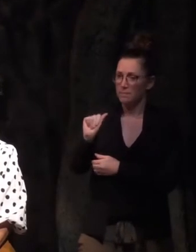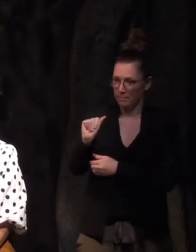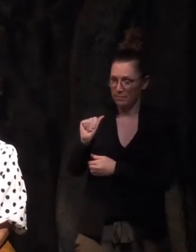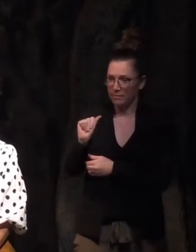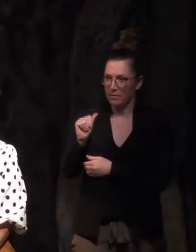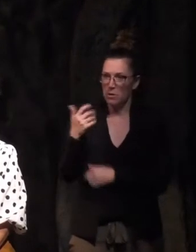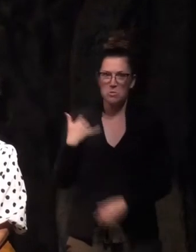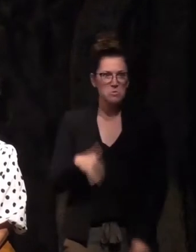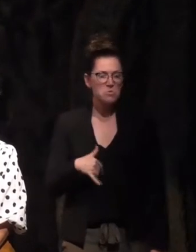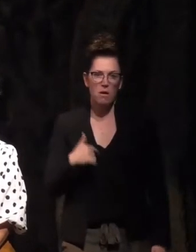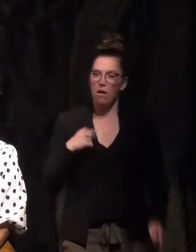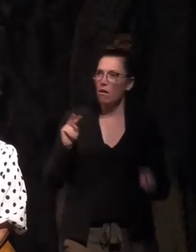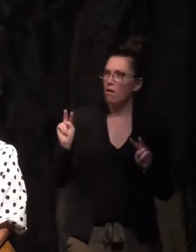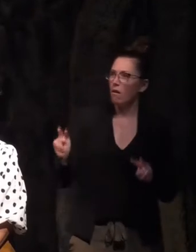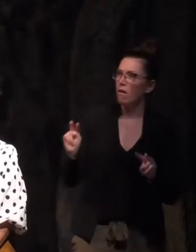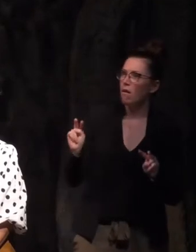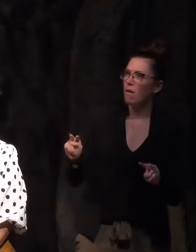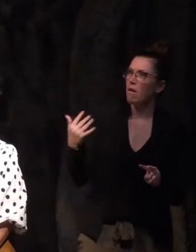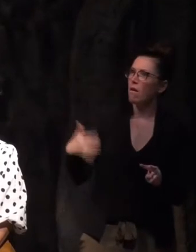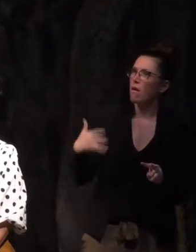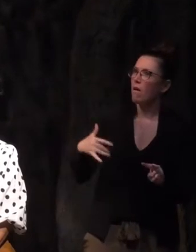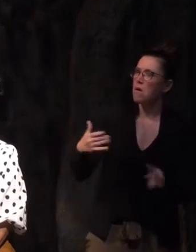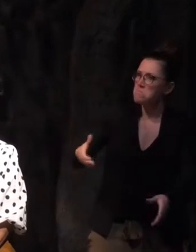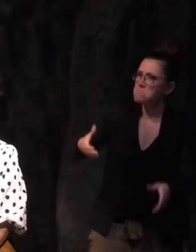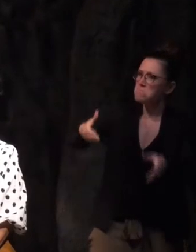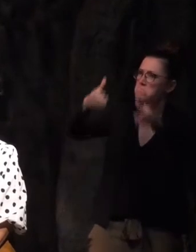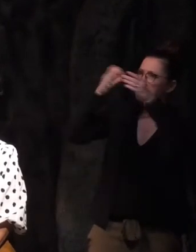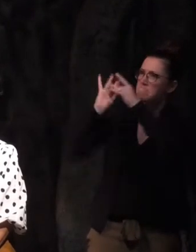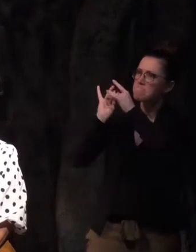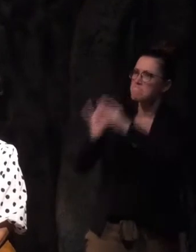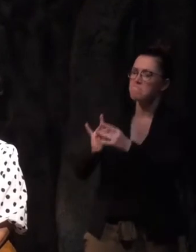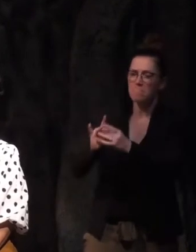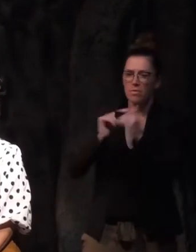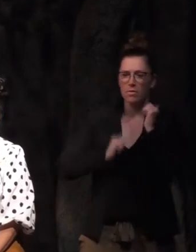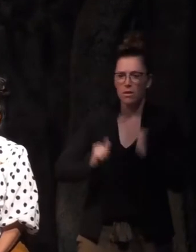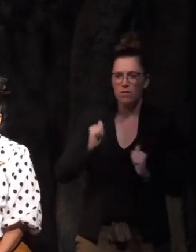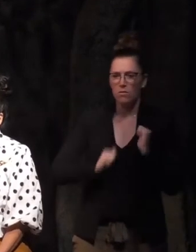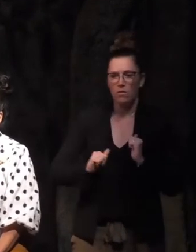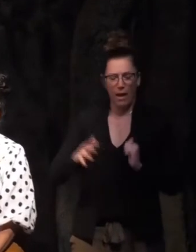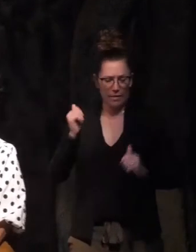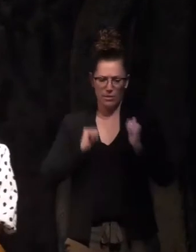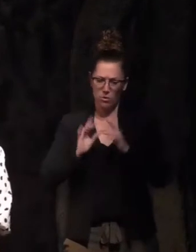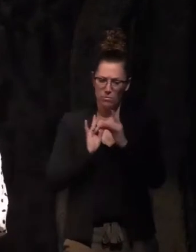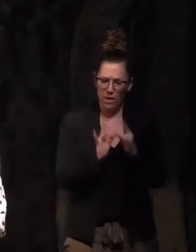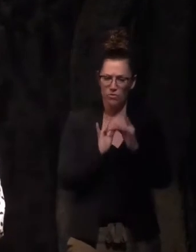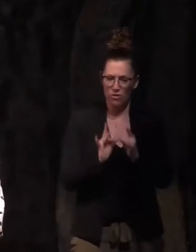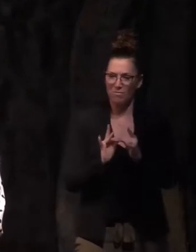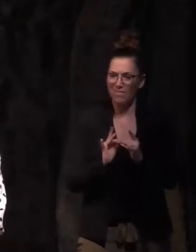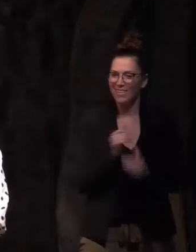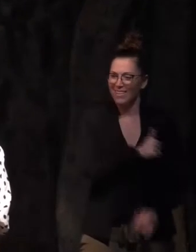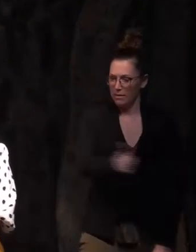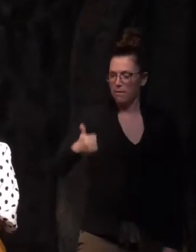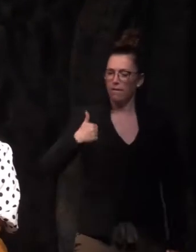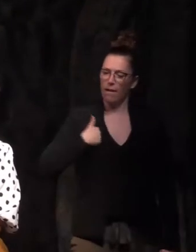and understanding of many forms of theater and its relationship to the Canadian landscape in an educational setting.